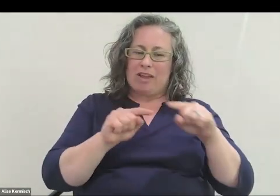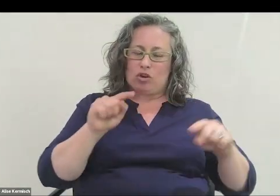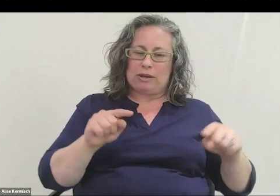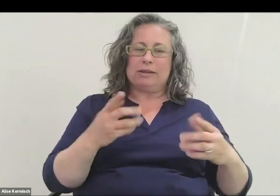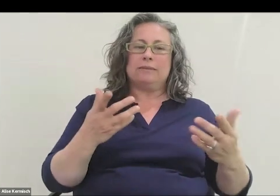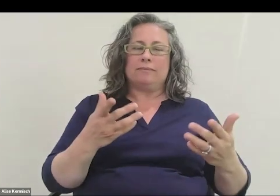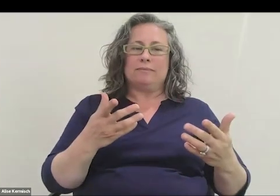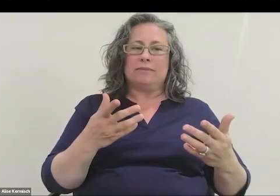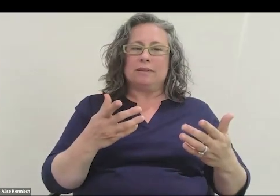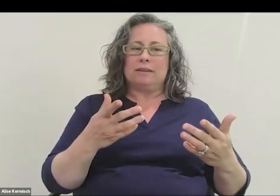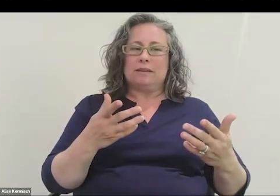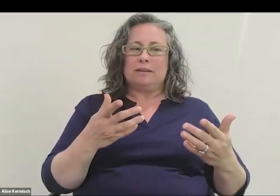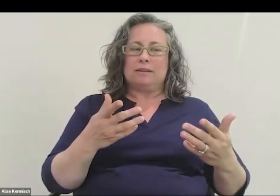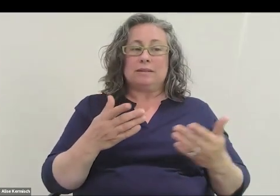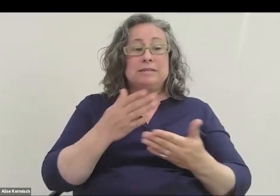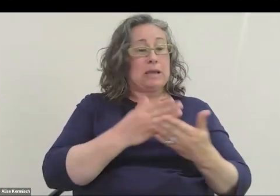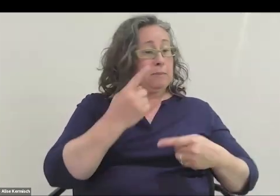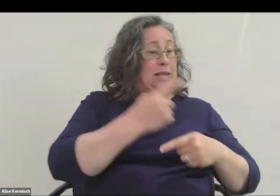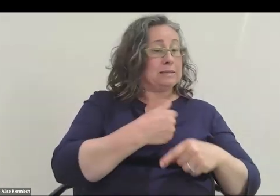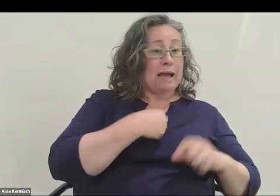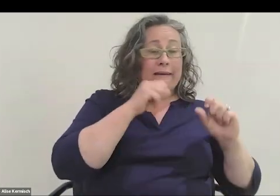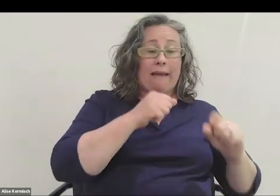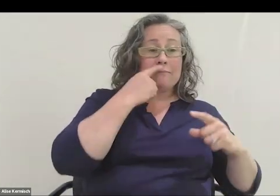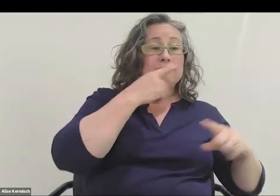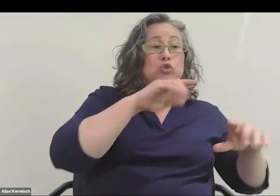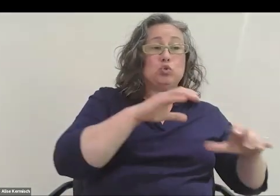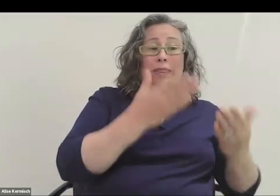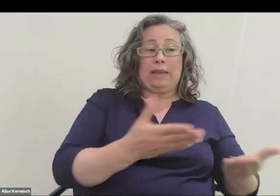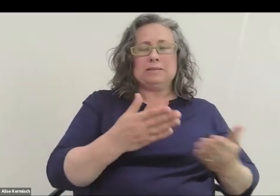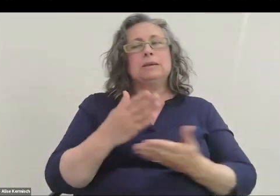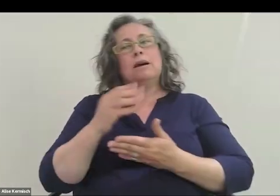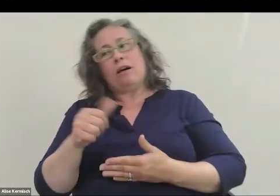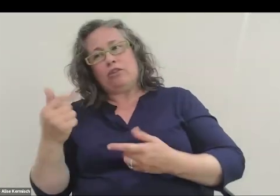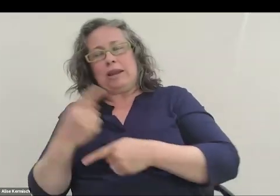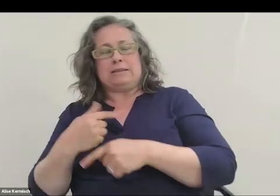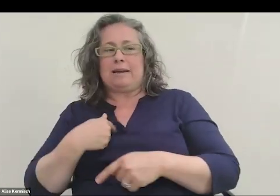this is the idea of dynamic disability some days I can do things. Other days I might not be able to do those things